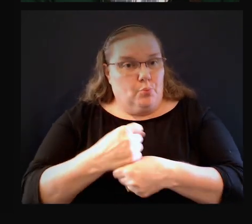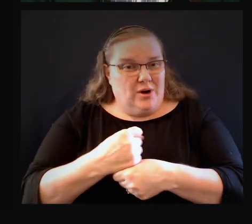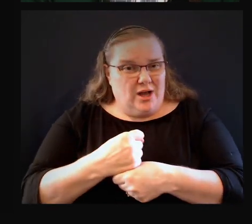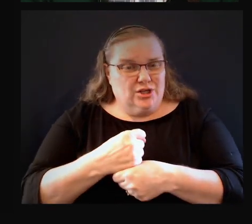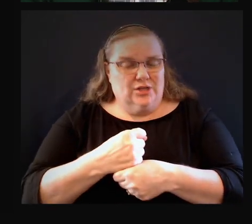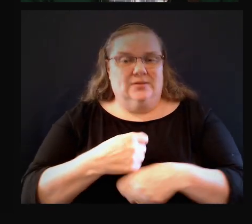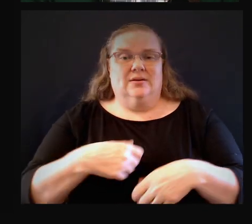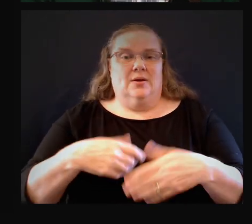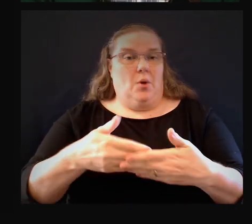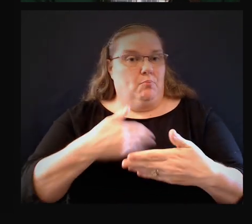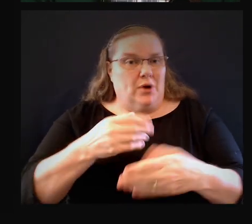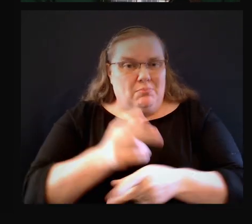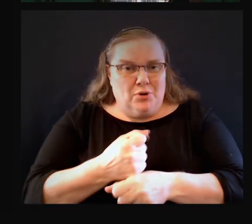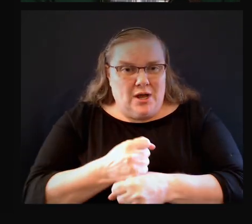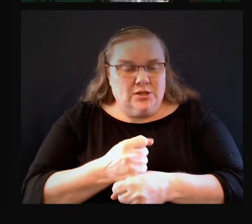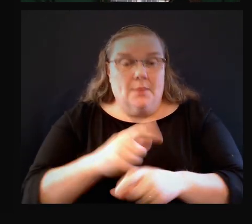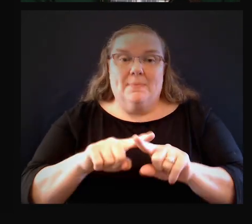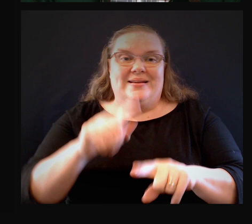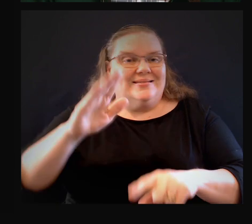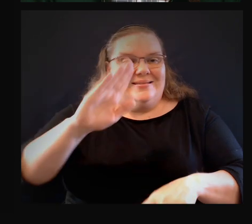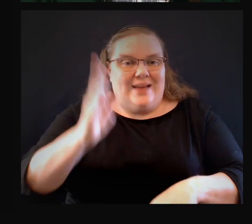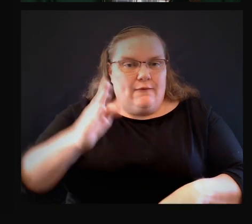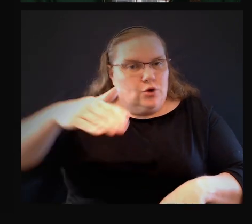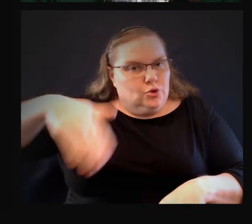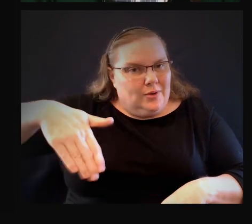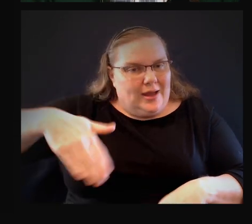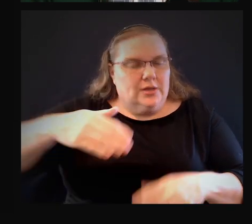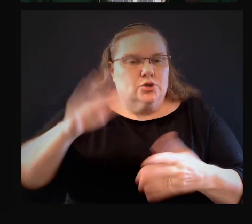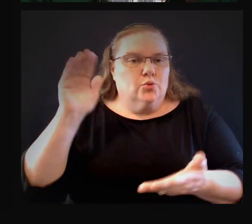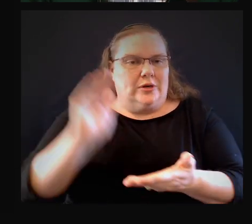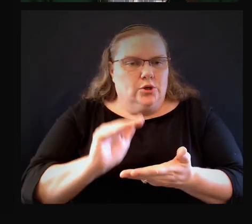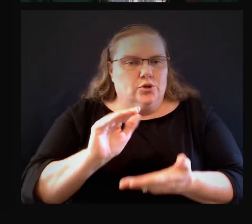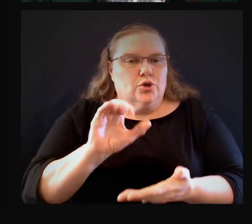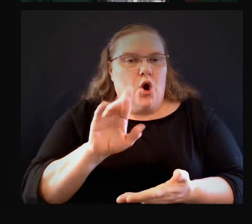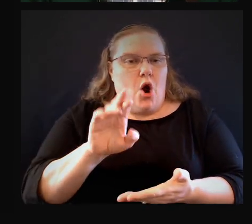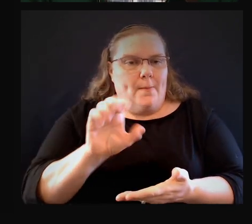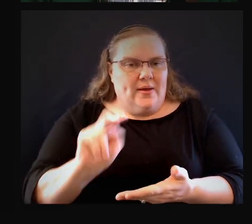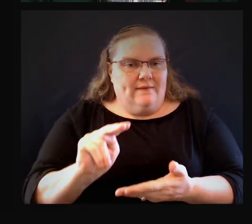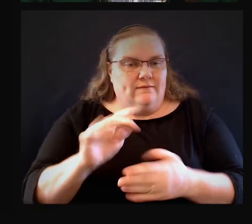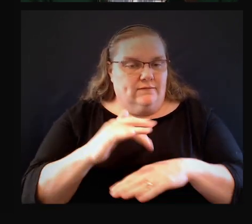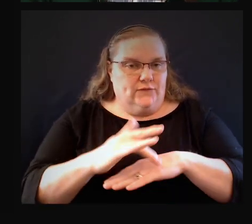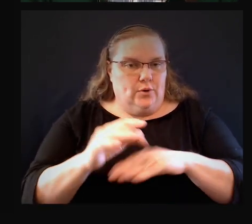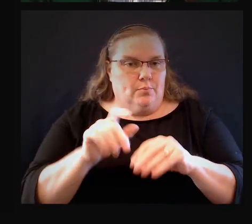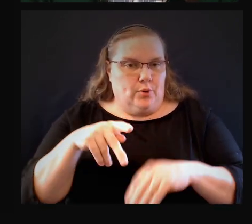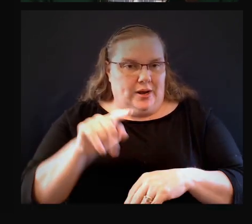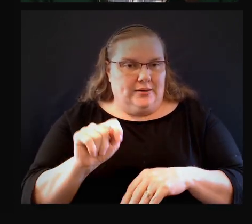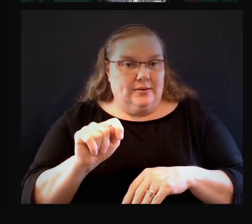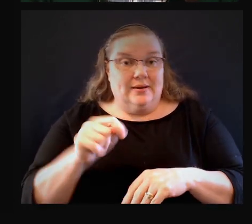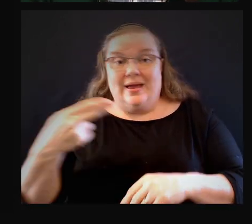But it's never too late to reduce your carbon footprint. As a matter of fact, Halo Infinite is a live product,